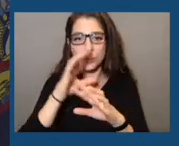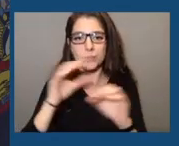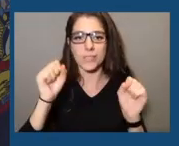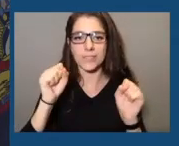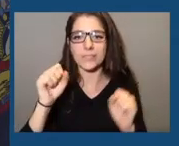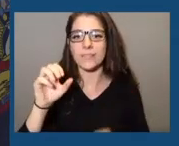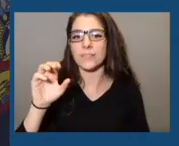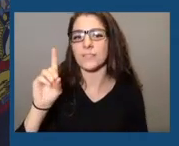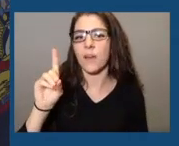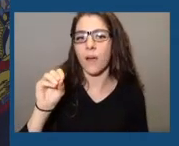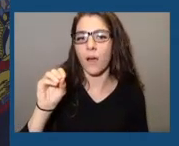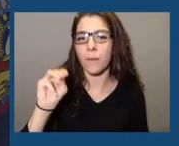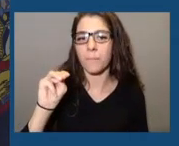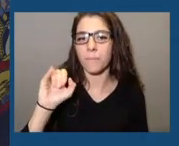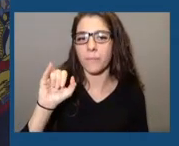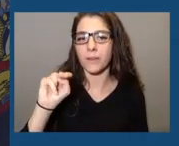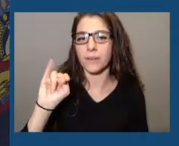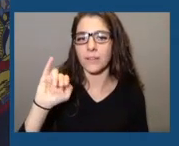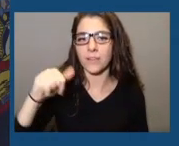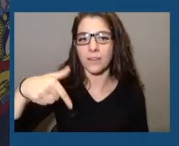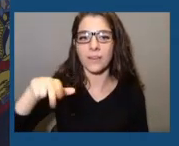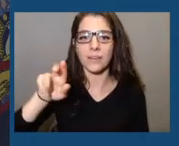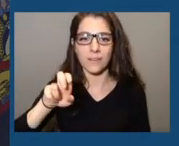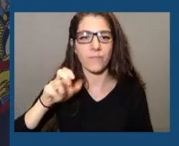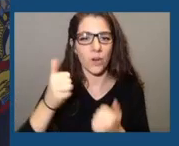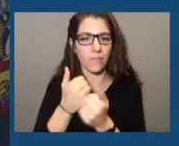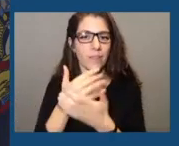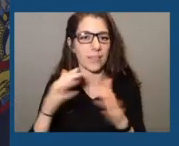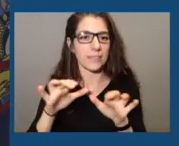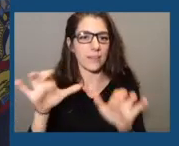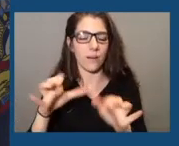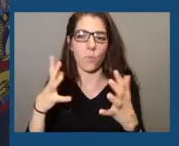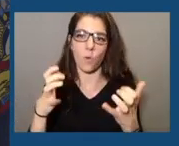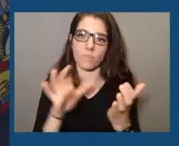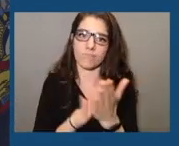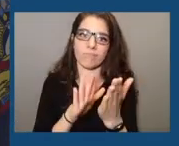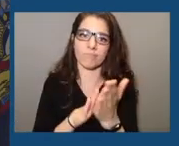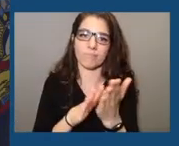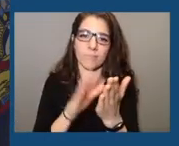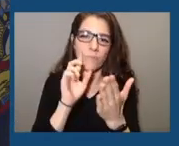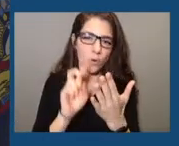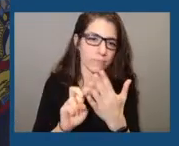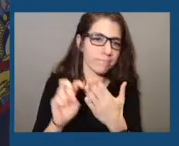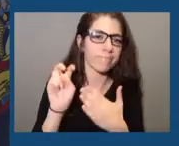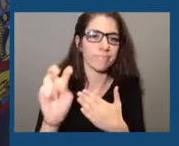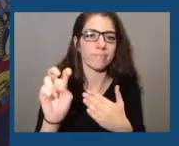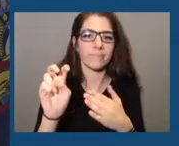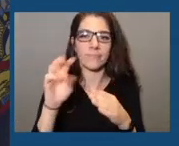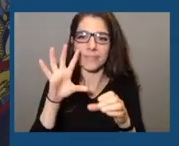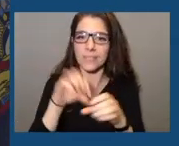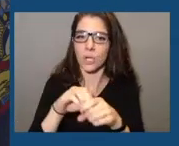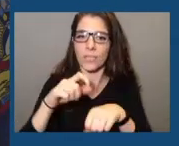Cimento for all he has done. I want to give him a round of applause for stepping in a time when there's a lot of uncertainty